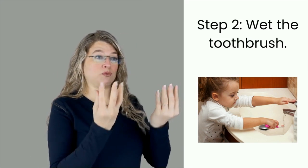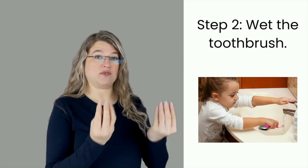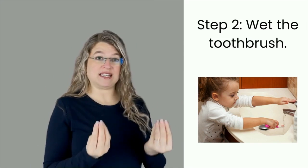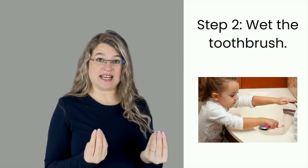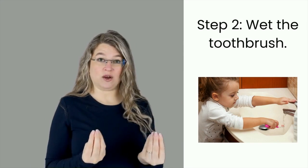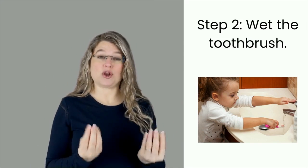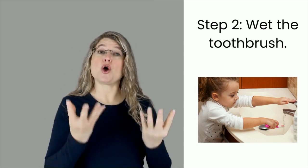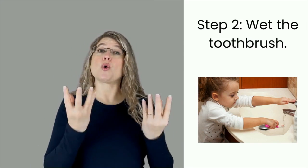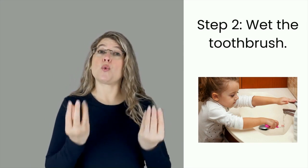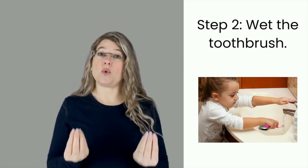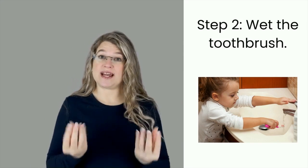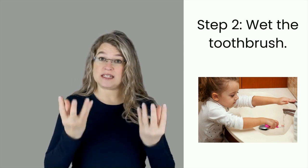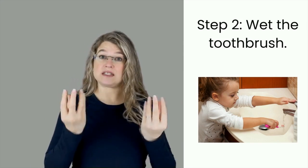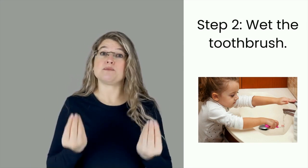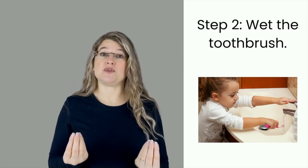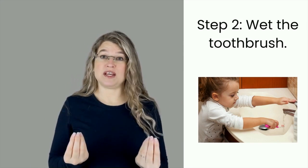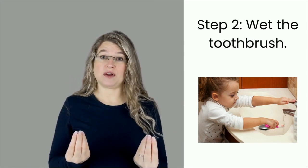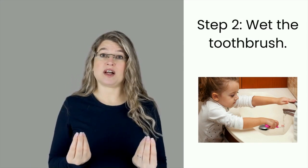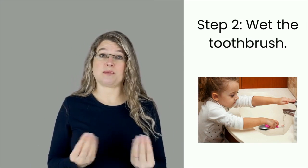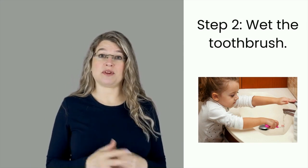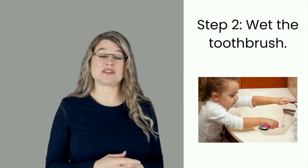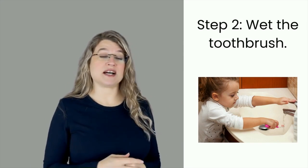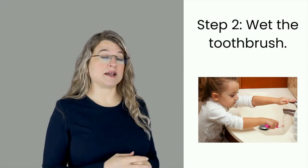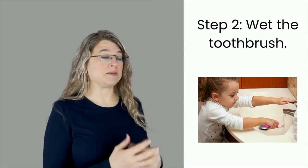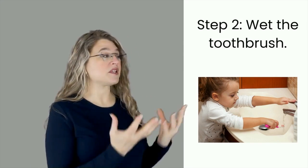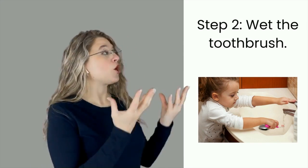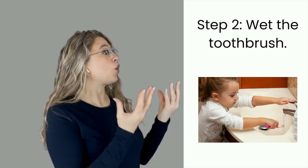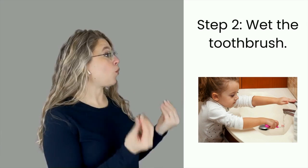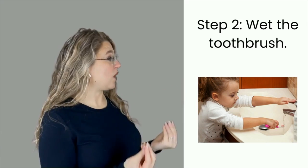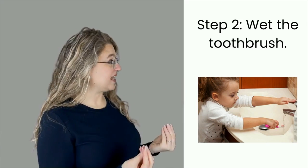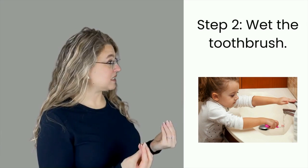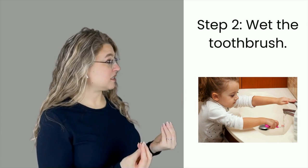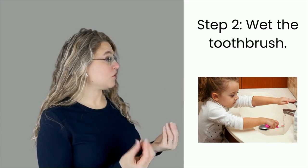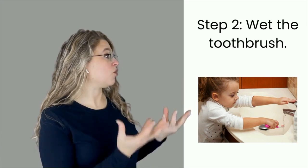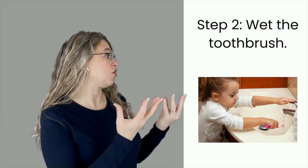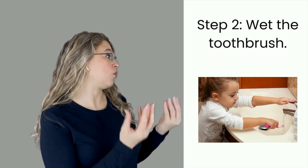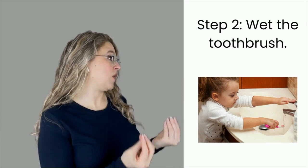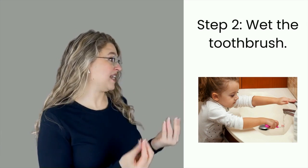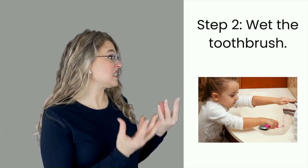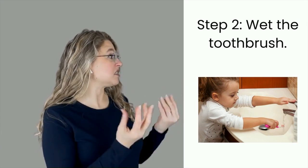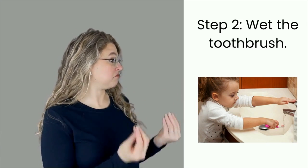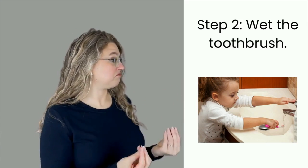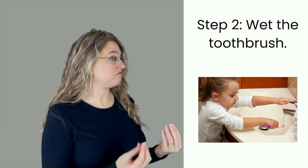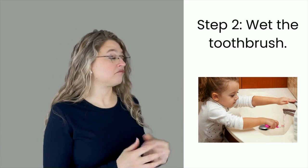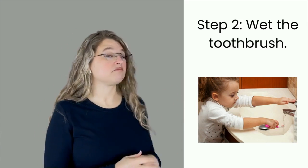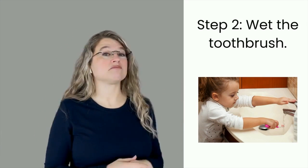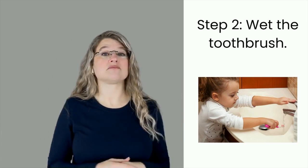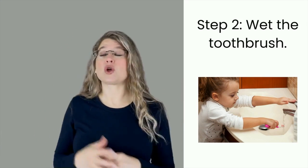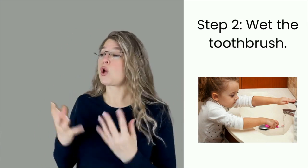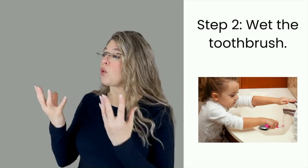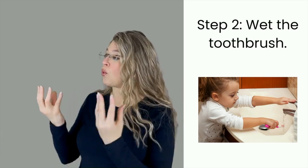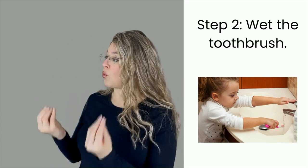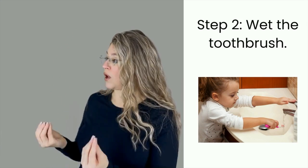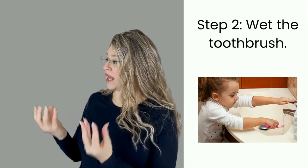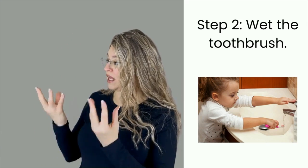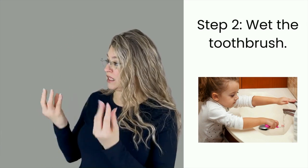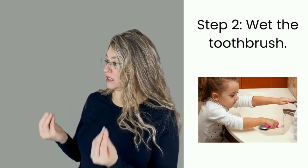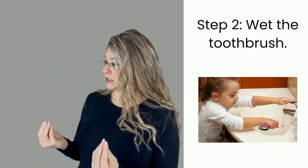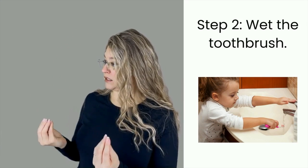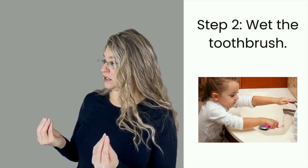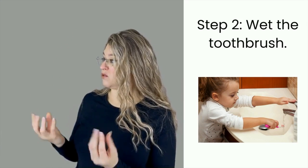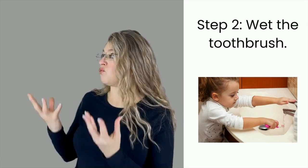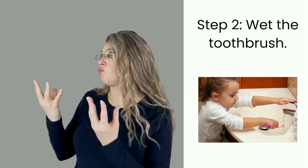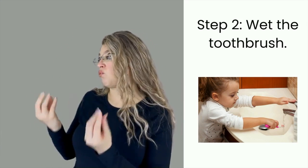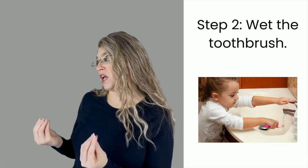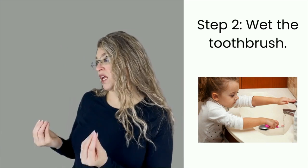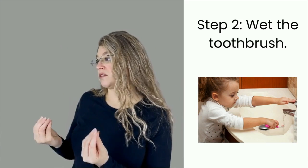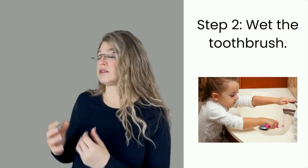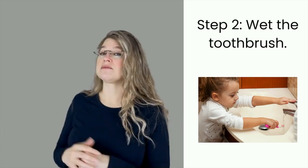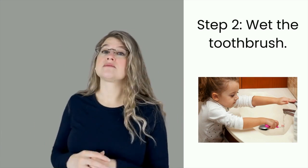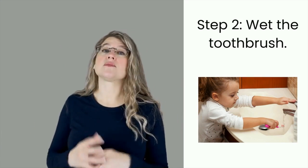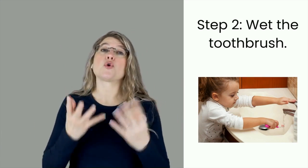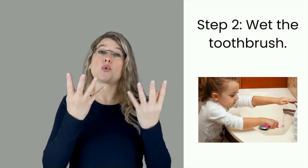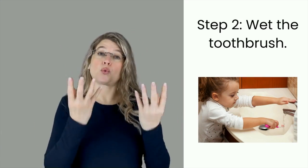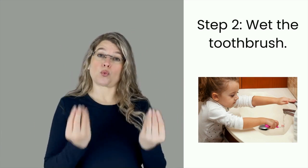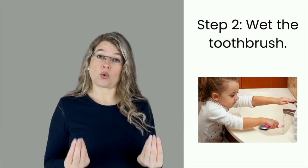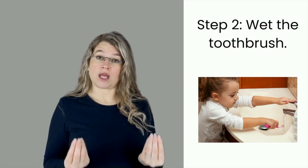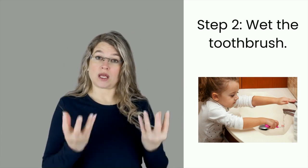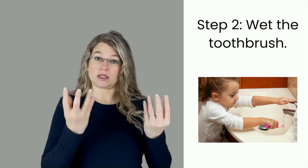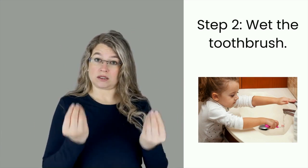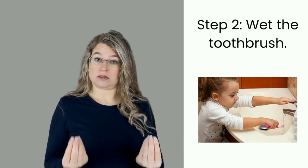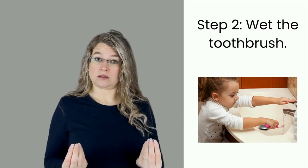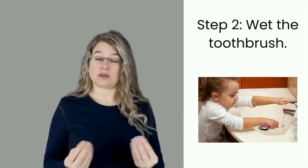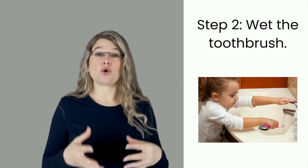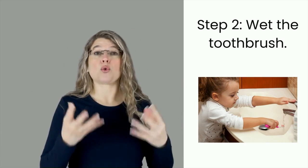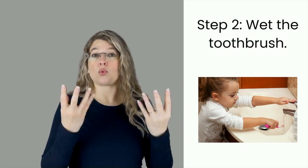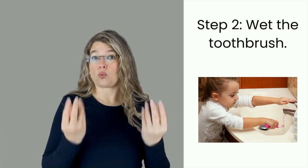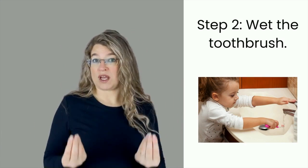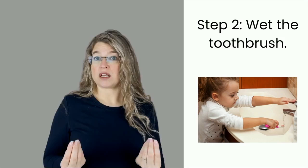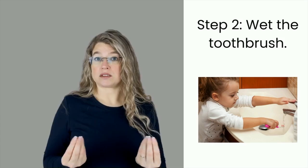moving down. Wet, move down a couple of times. Wet or wet.